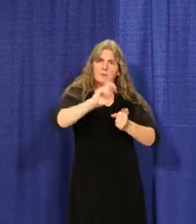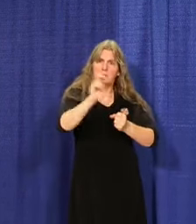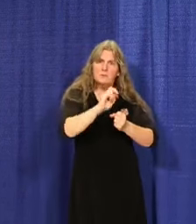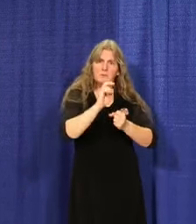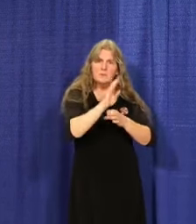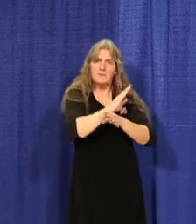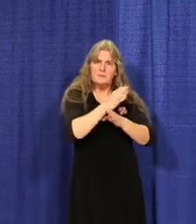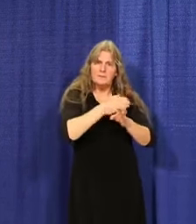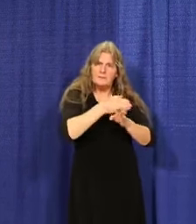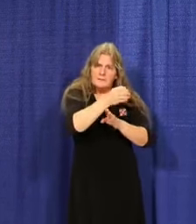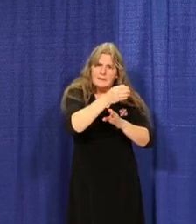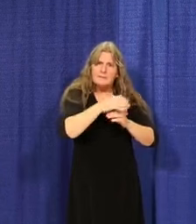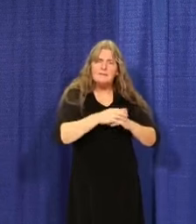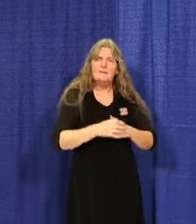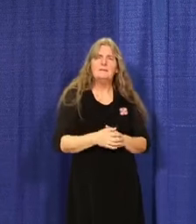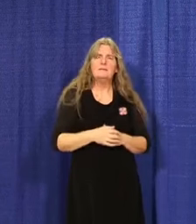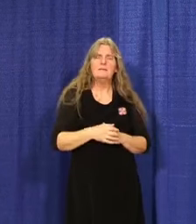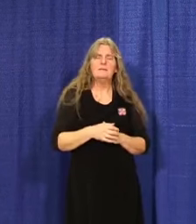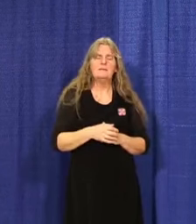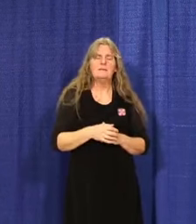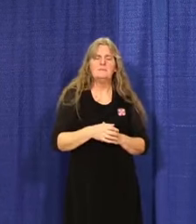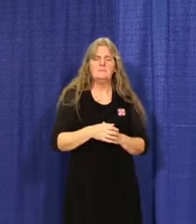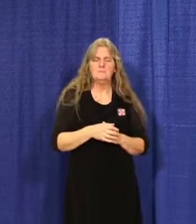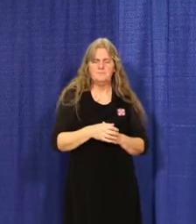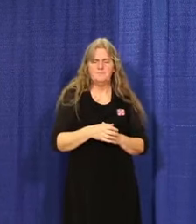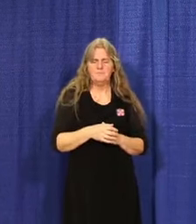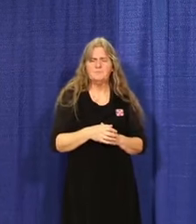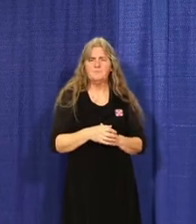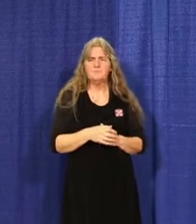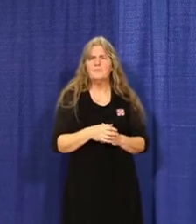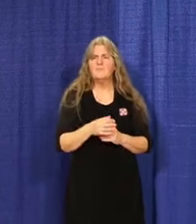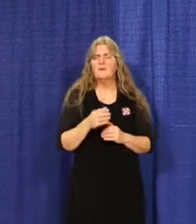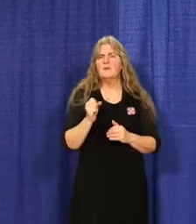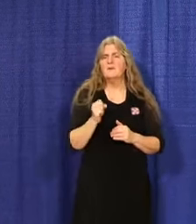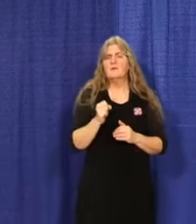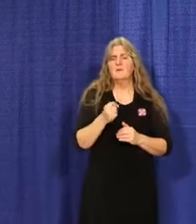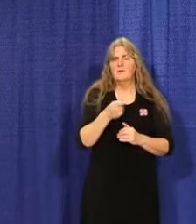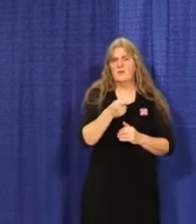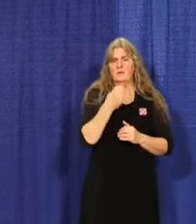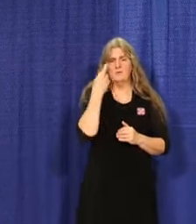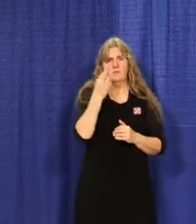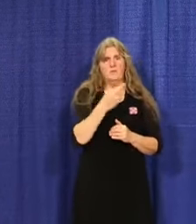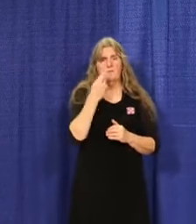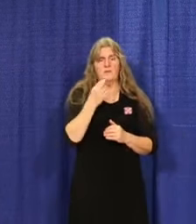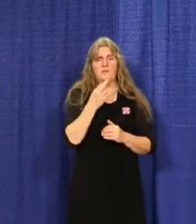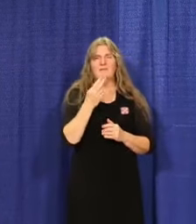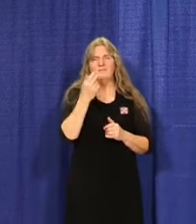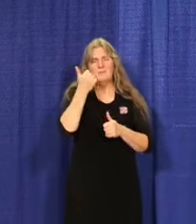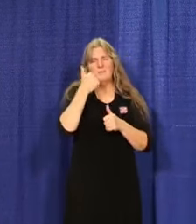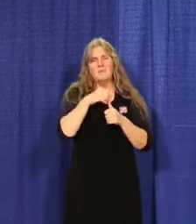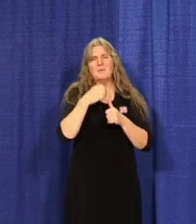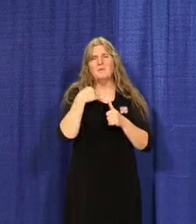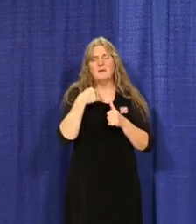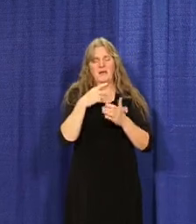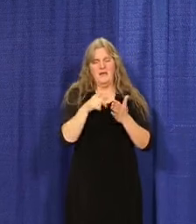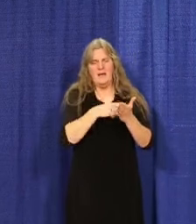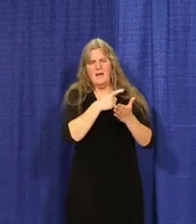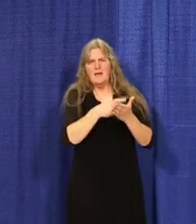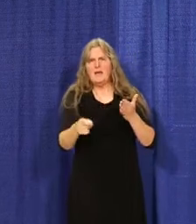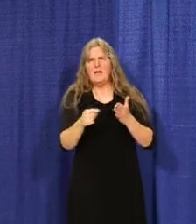That is why the business advisory Council was created early on in the pandemic. That is why the cancellation benefits were put in place very